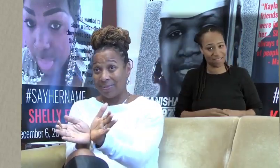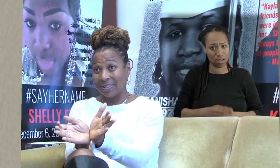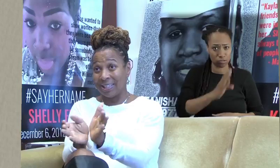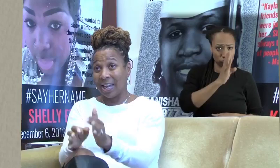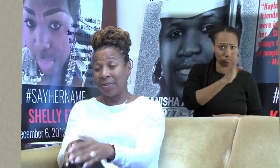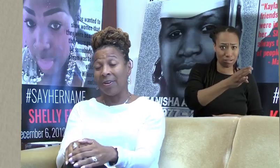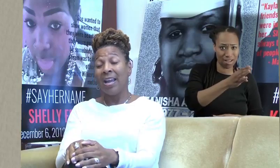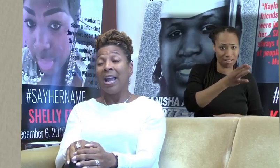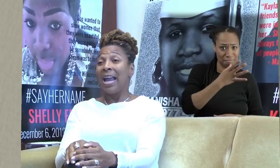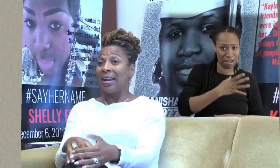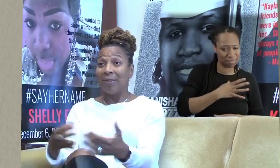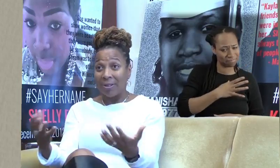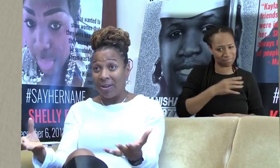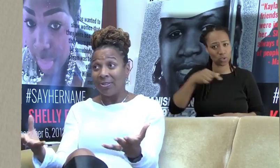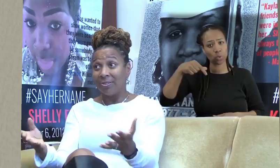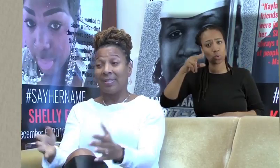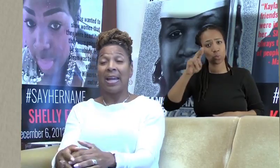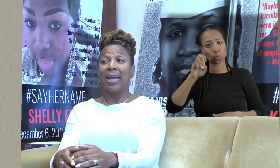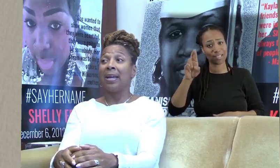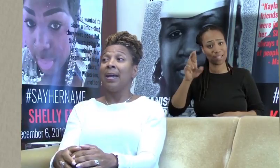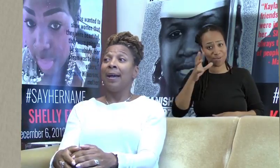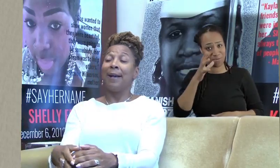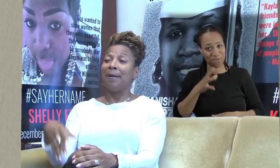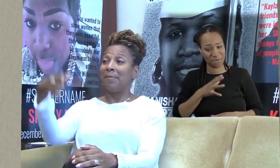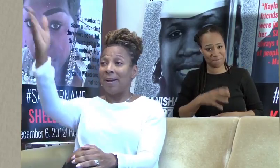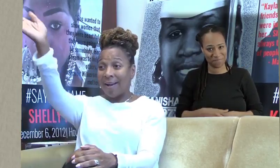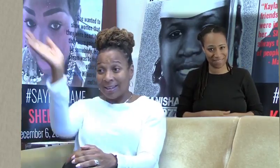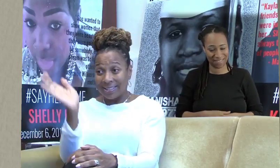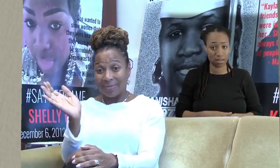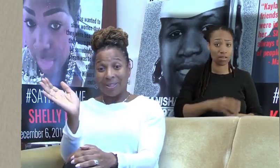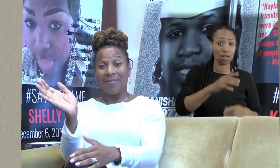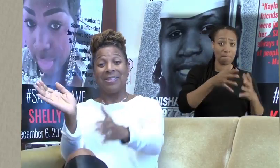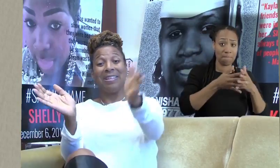Not just heterosexual women, but queer women,